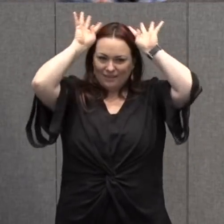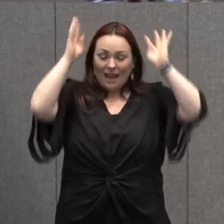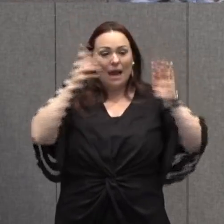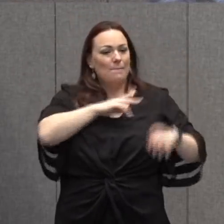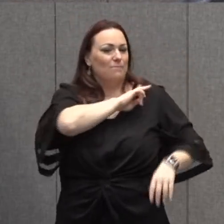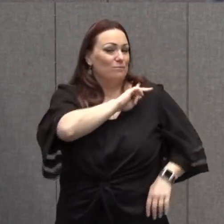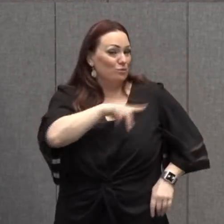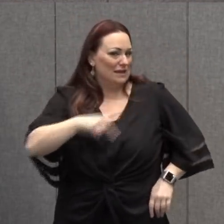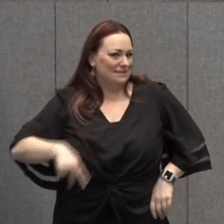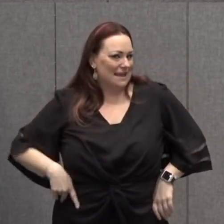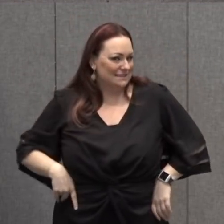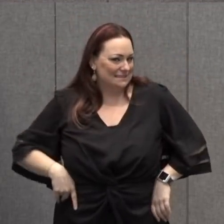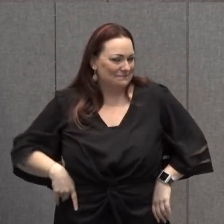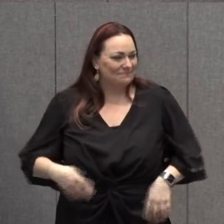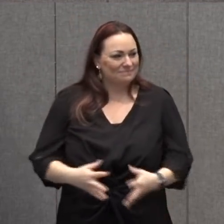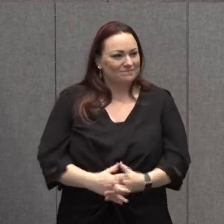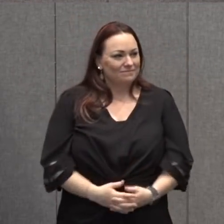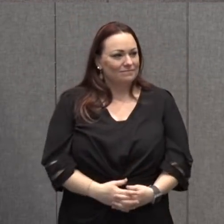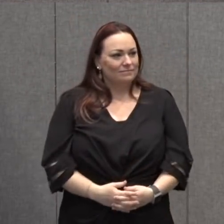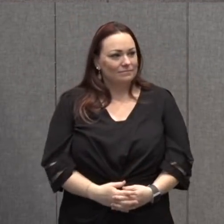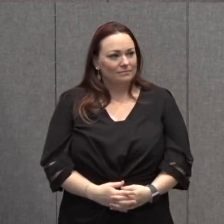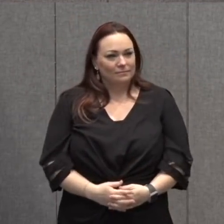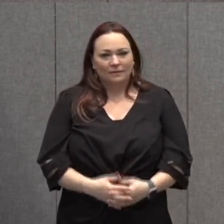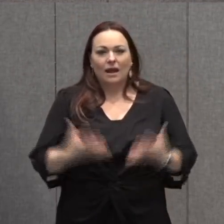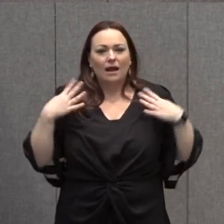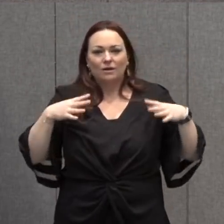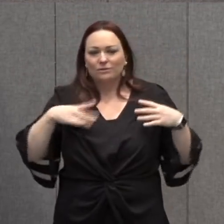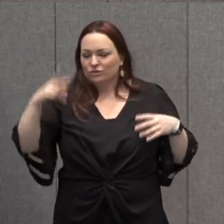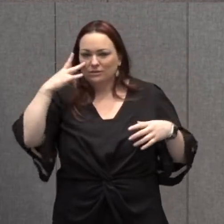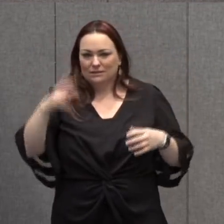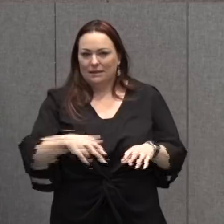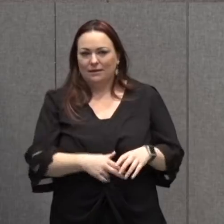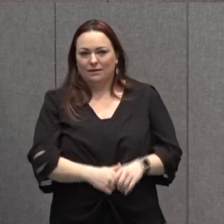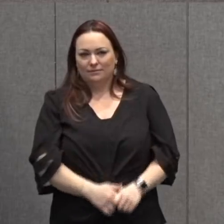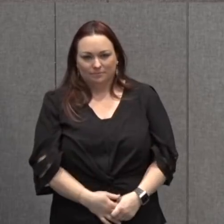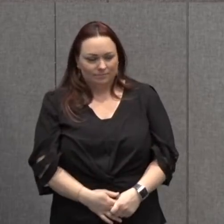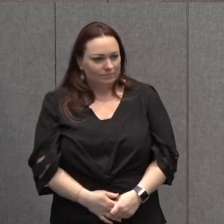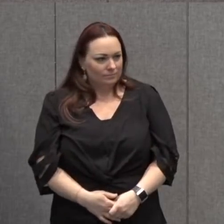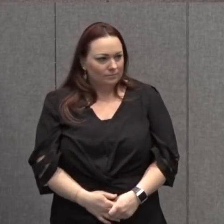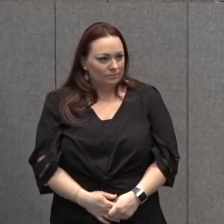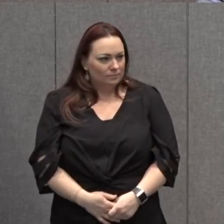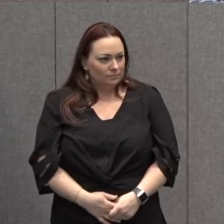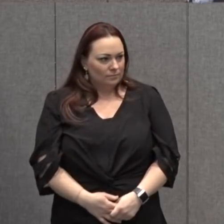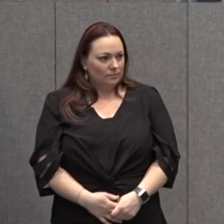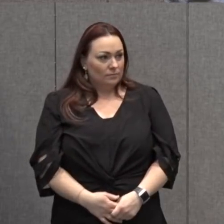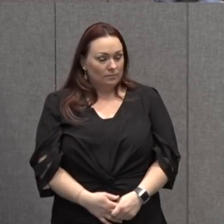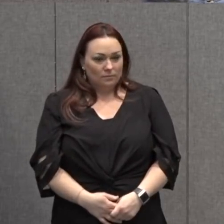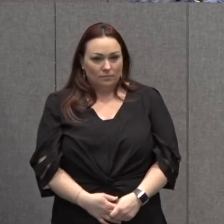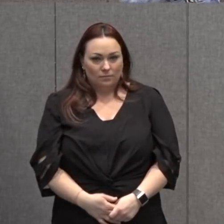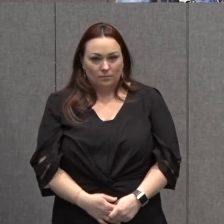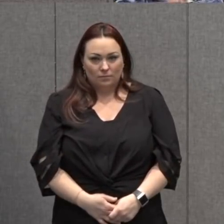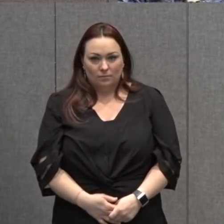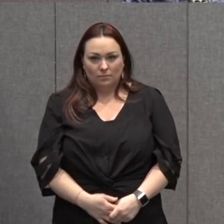Okay, let's see, I don't want you to see. There we go. Okay. Okay, so go ahead and show the camera the words.